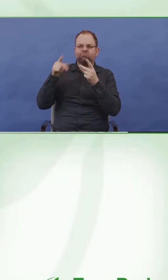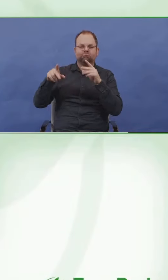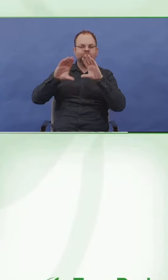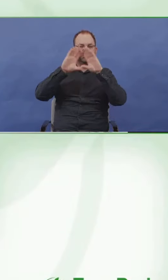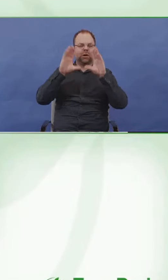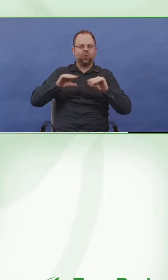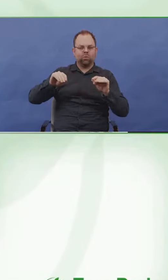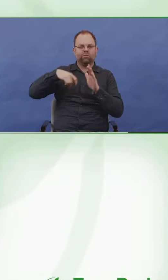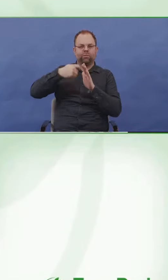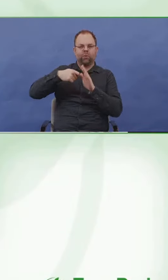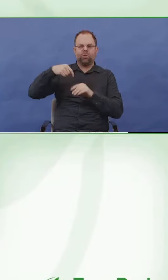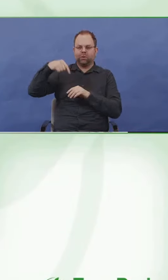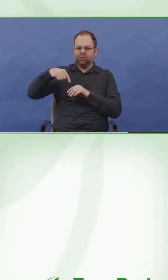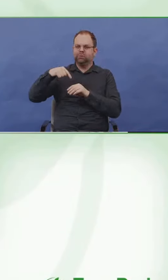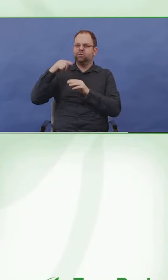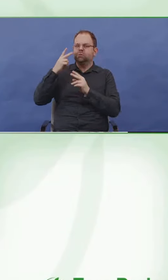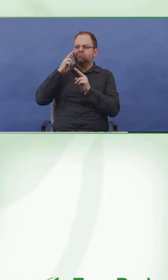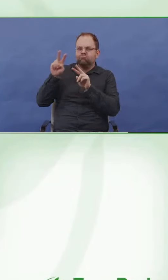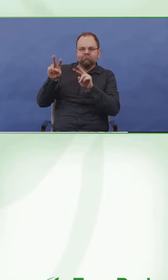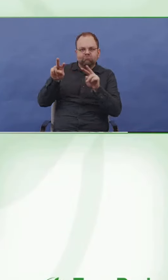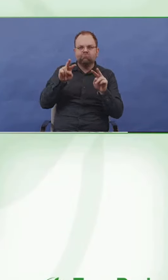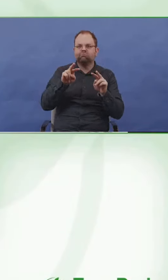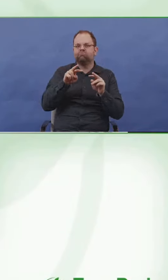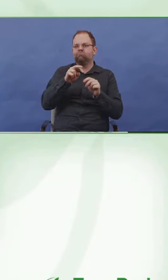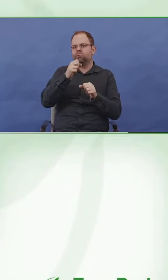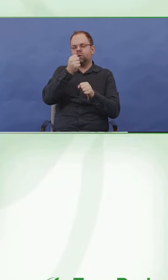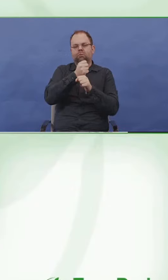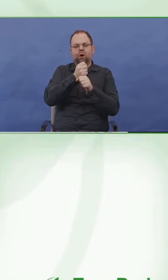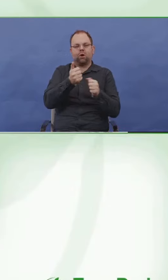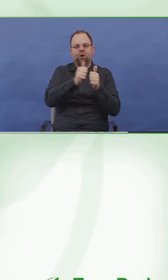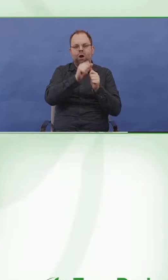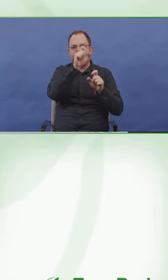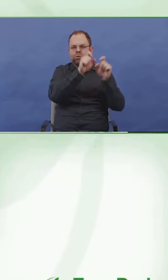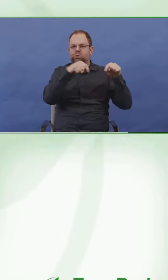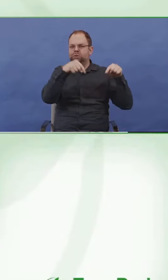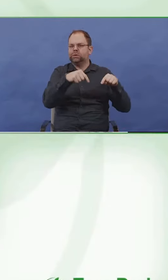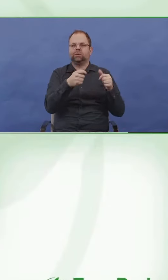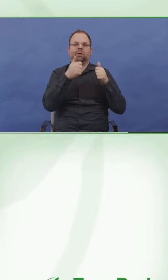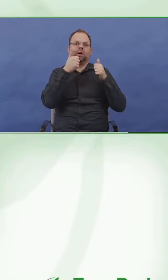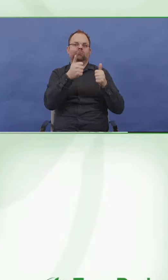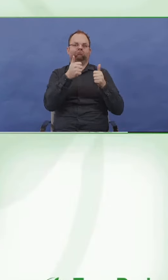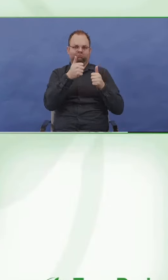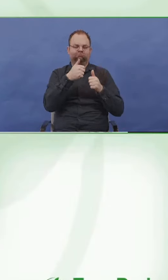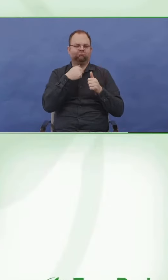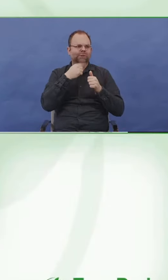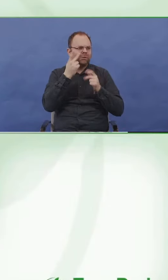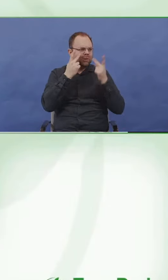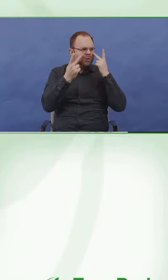To the question that Thomas addressed, let me follow up with